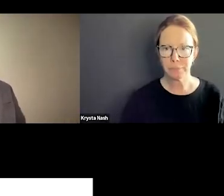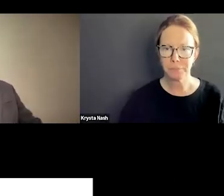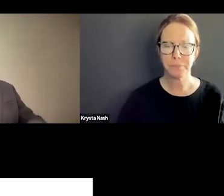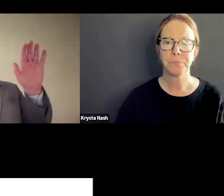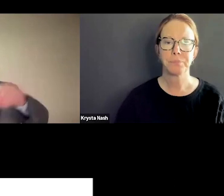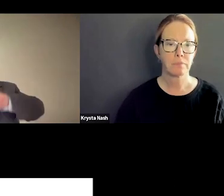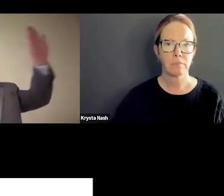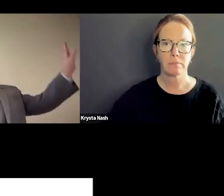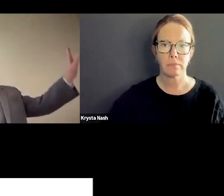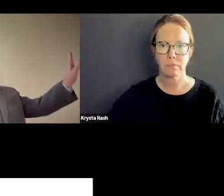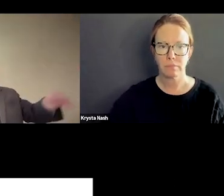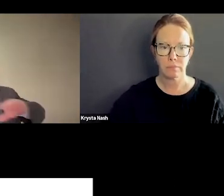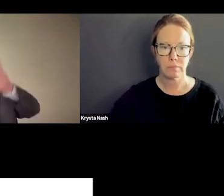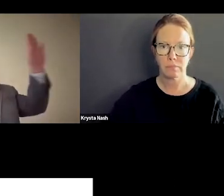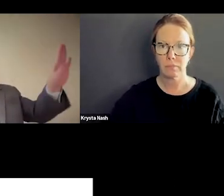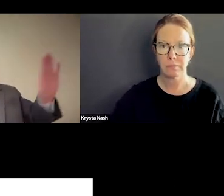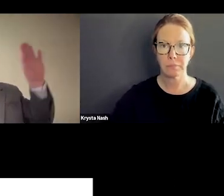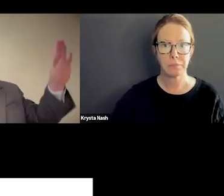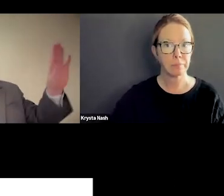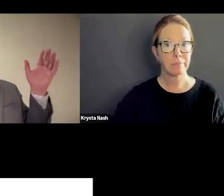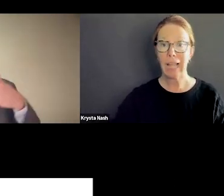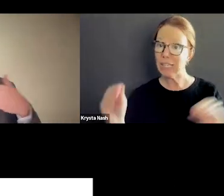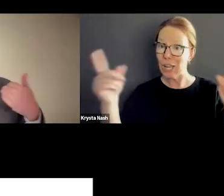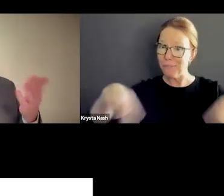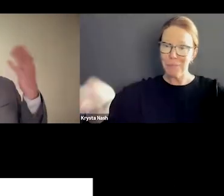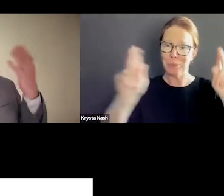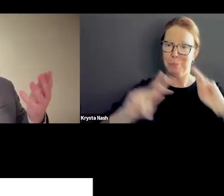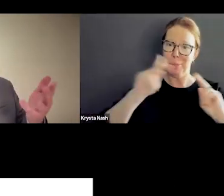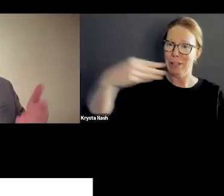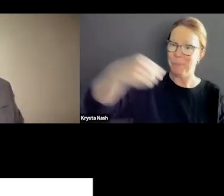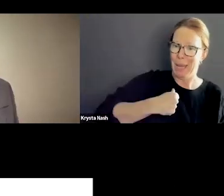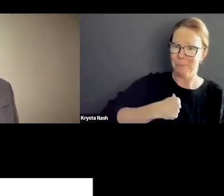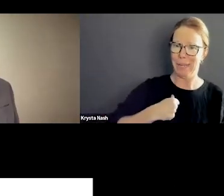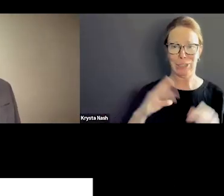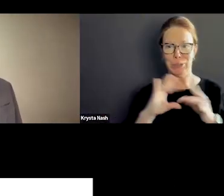Although again, none of these people have paid me to say this, this is just me and my thinking about,